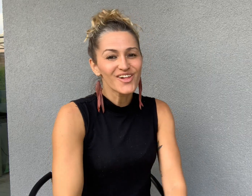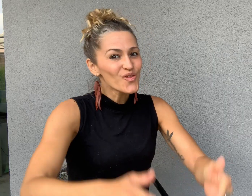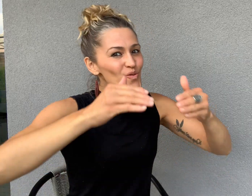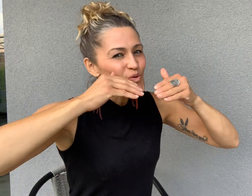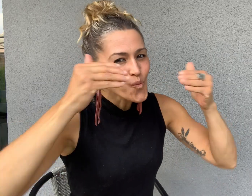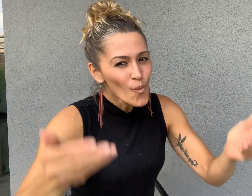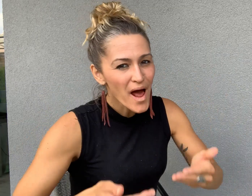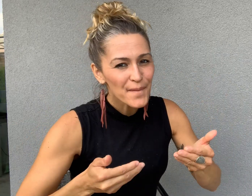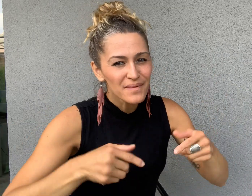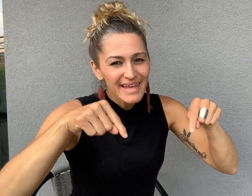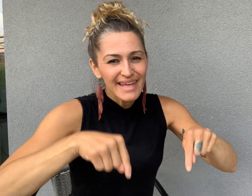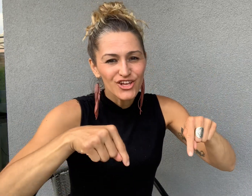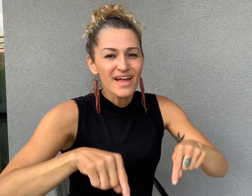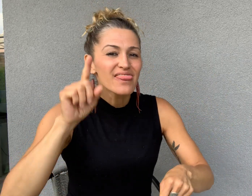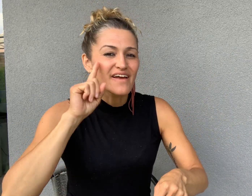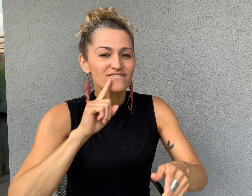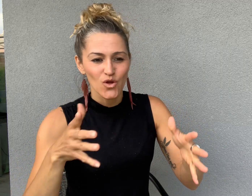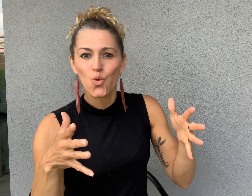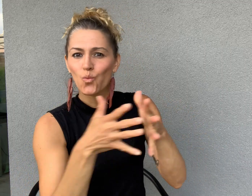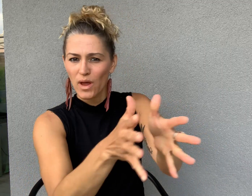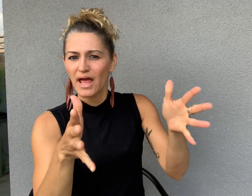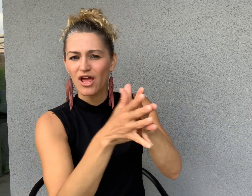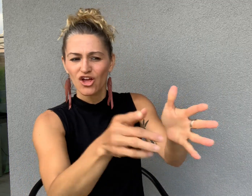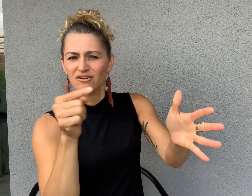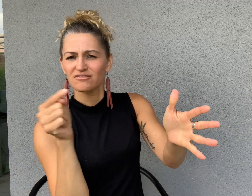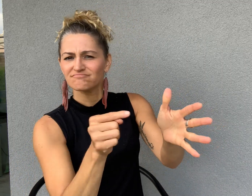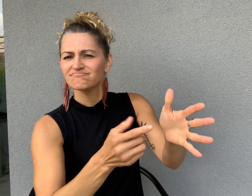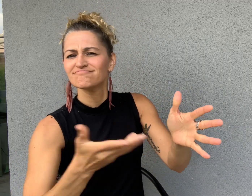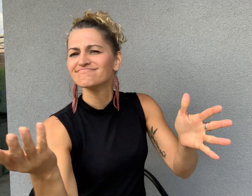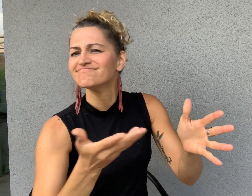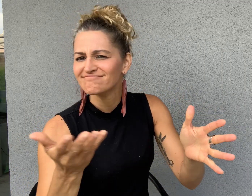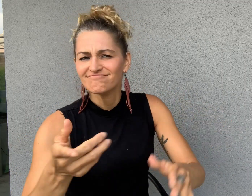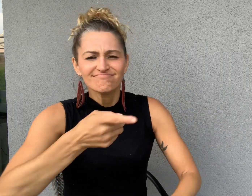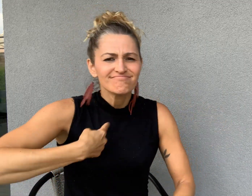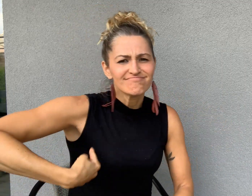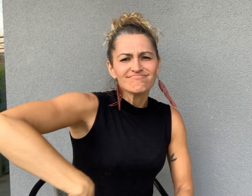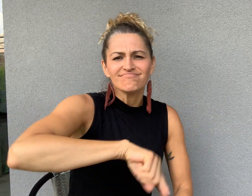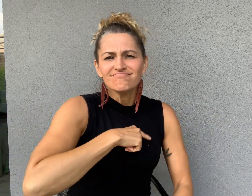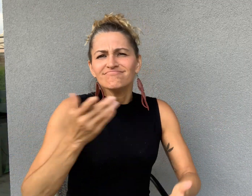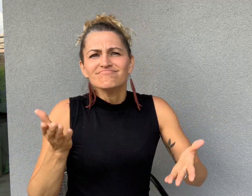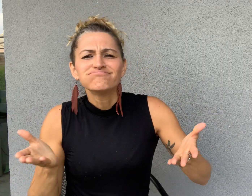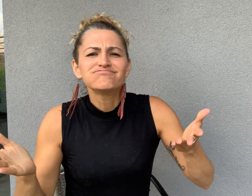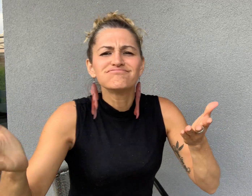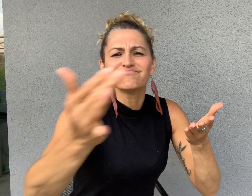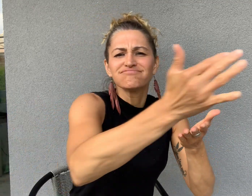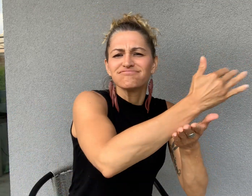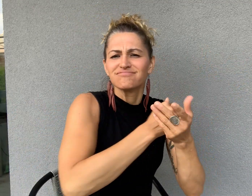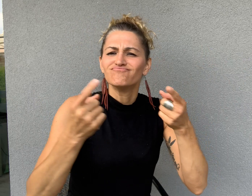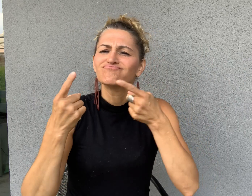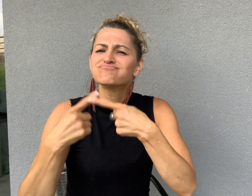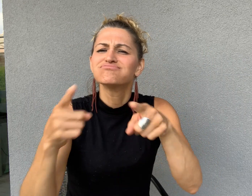Welcome to DeafWire where we share stories